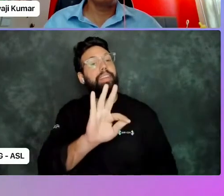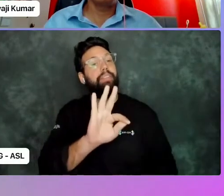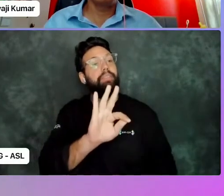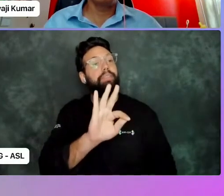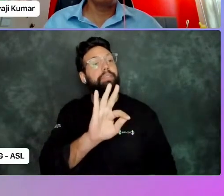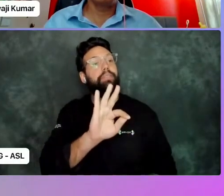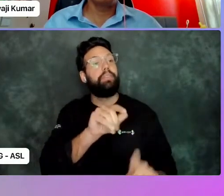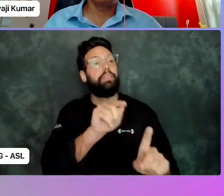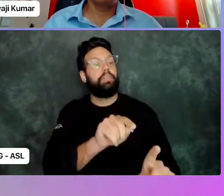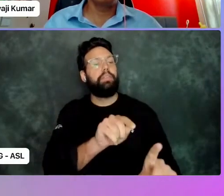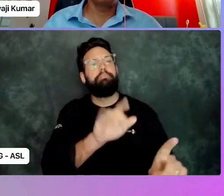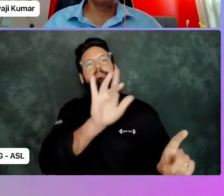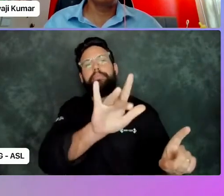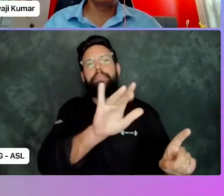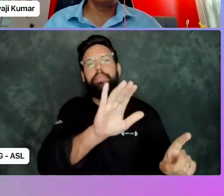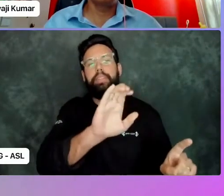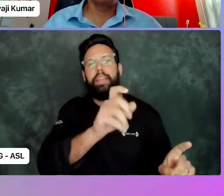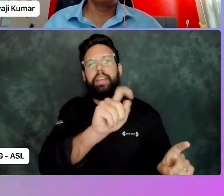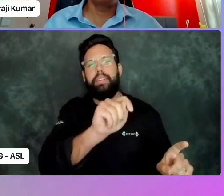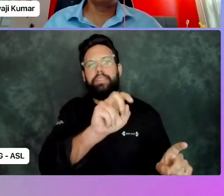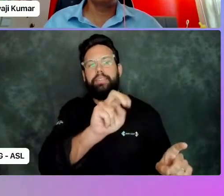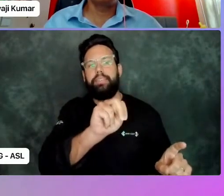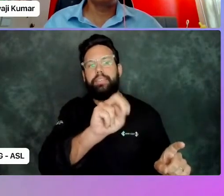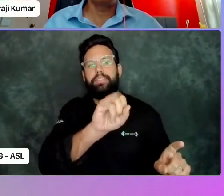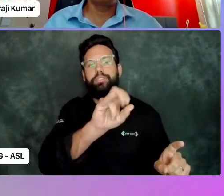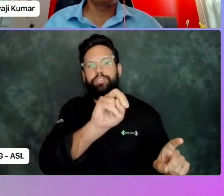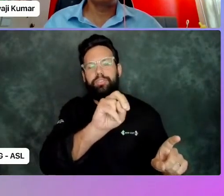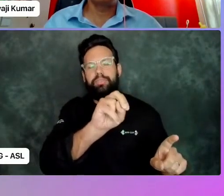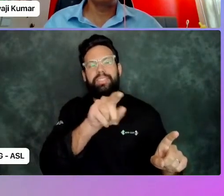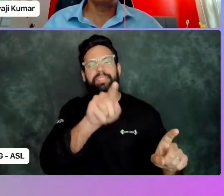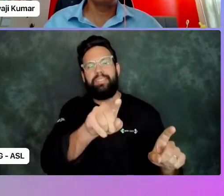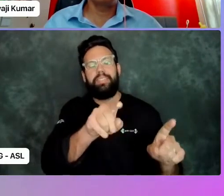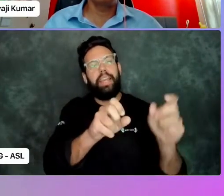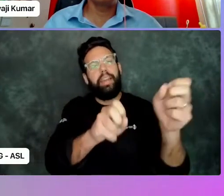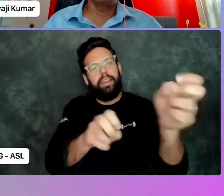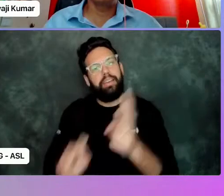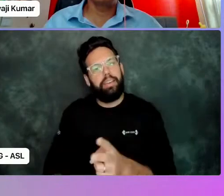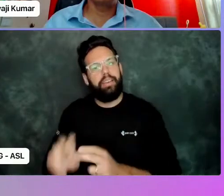you have the, I think I brought up the modal briefly. You have this export capability enabled for you.